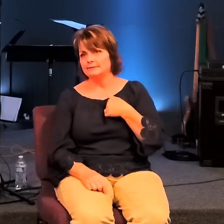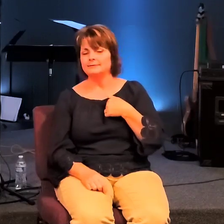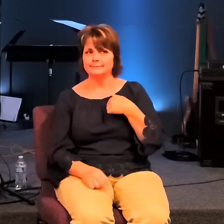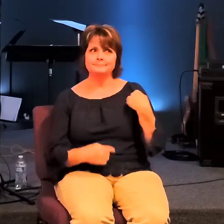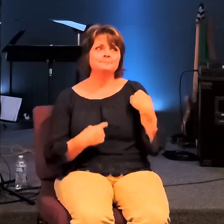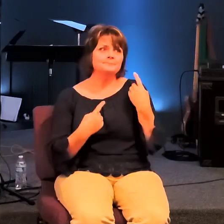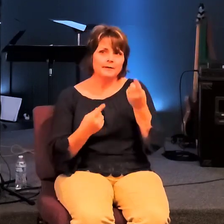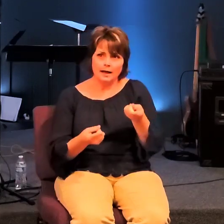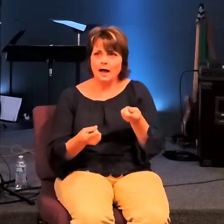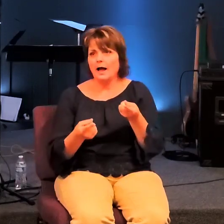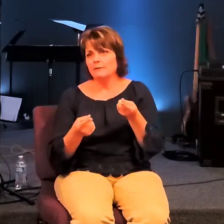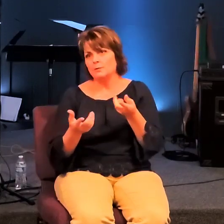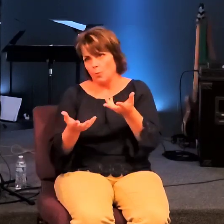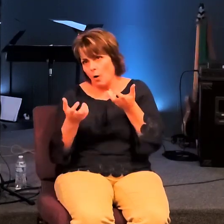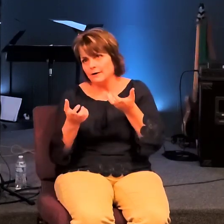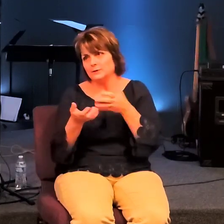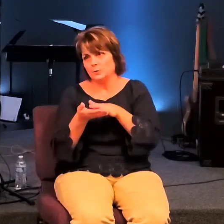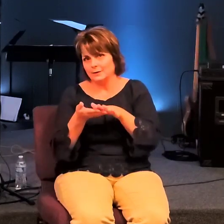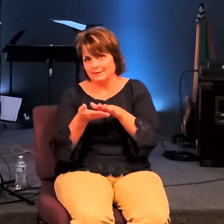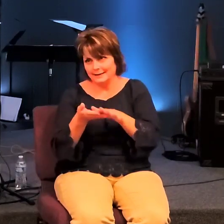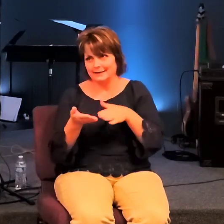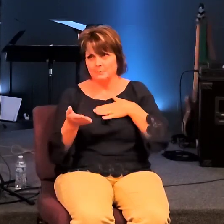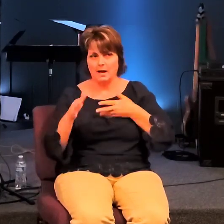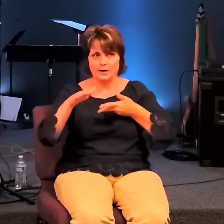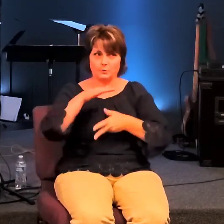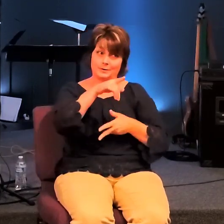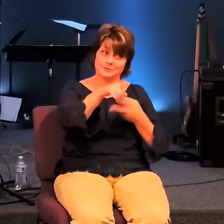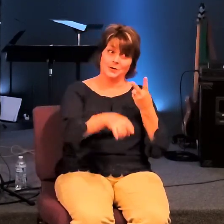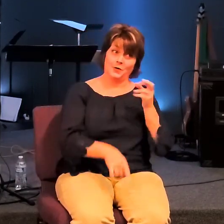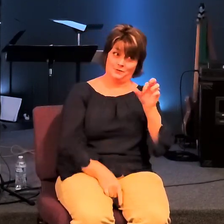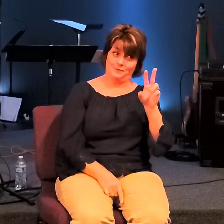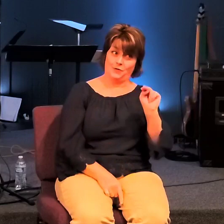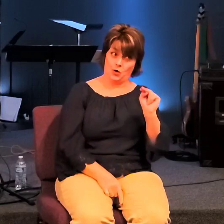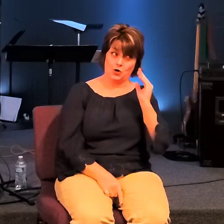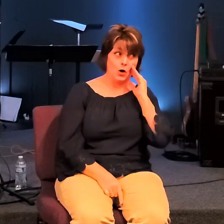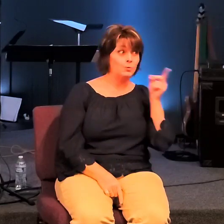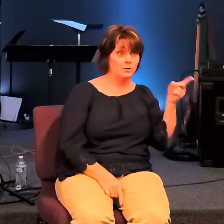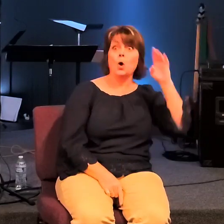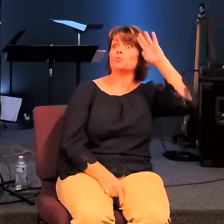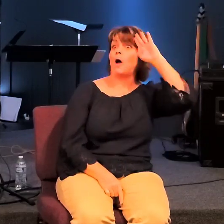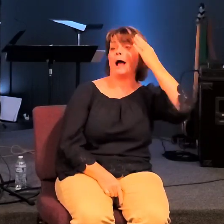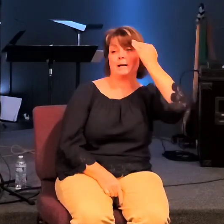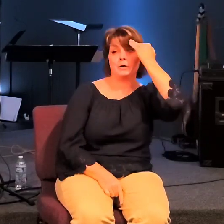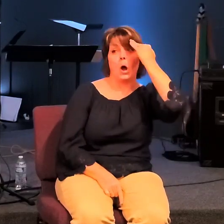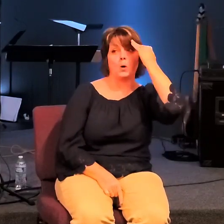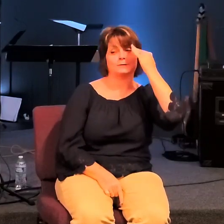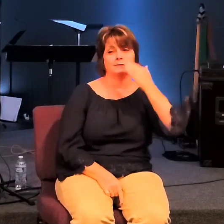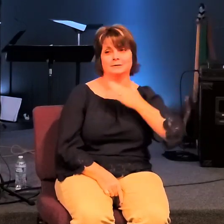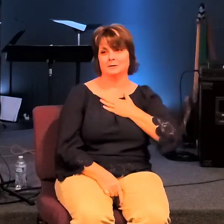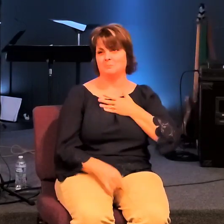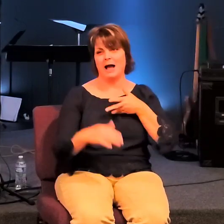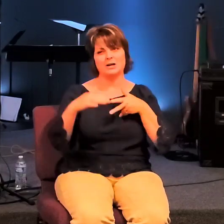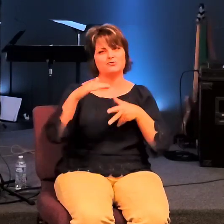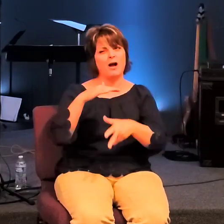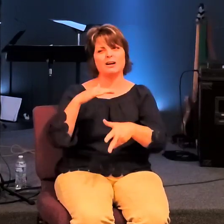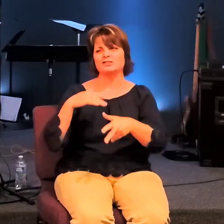clean out my garage Vern knows about the garage if we've accumulated a bunch of junk it’s